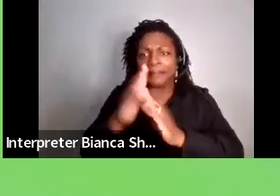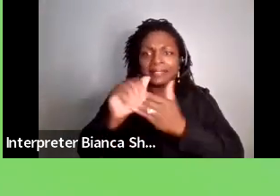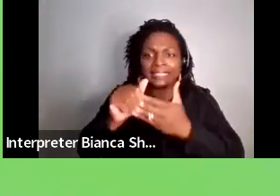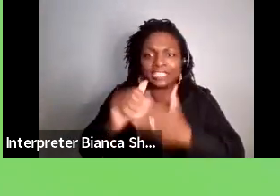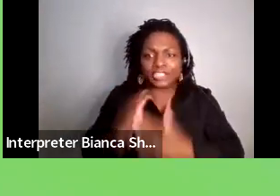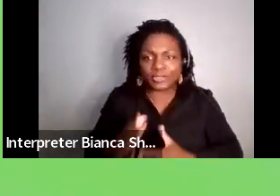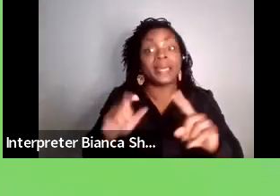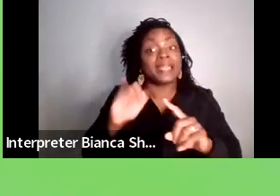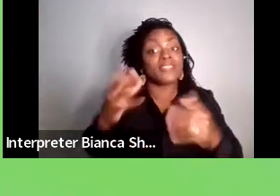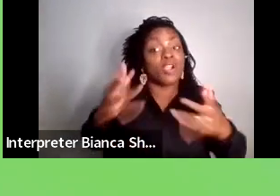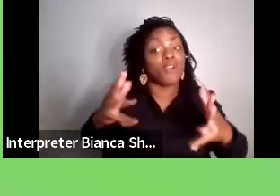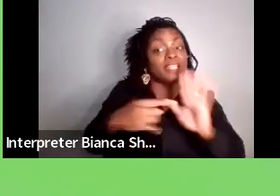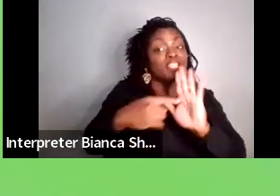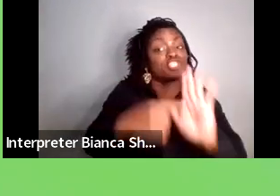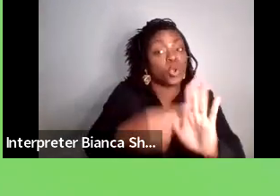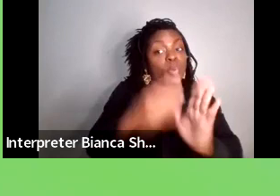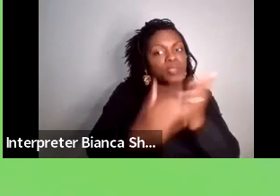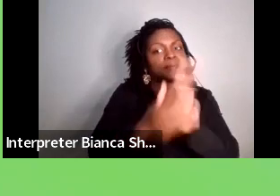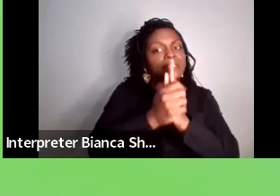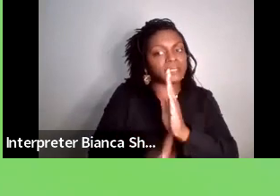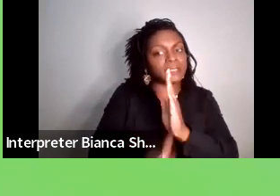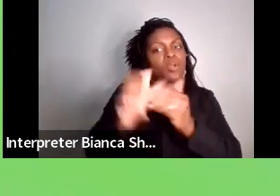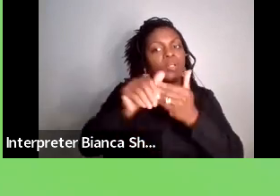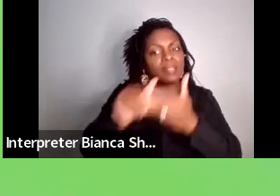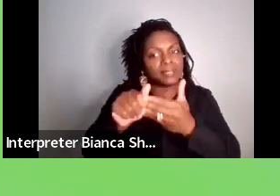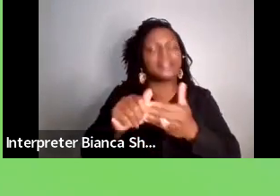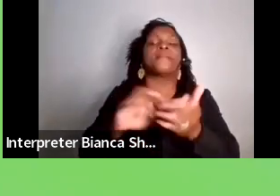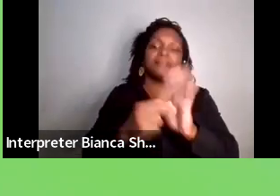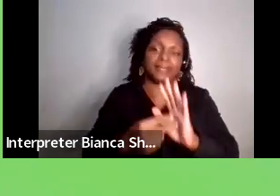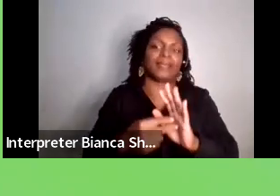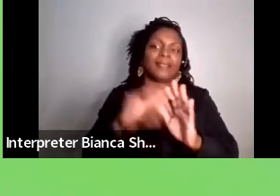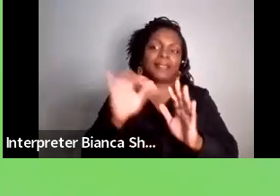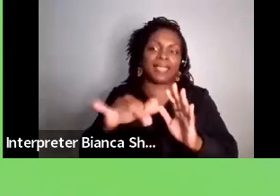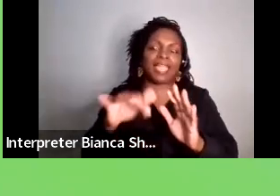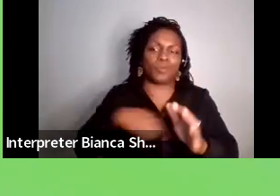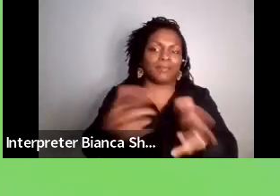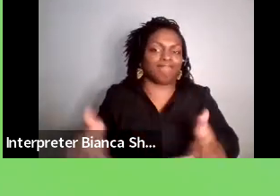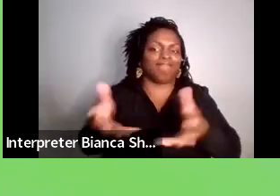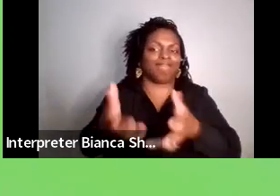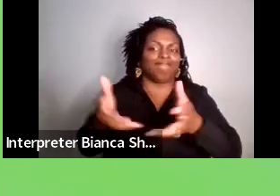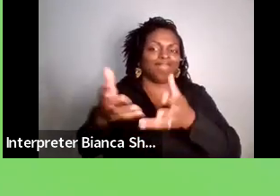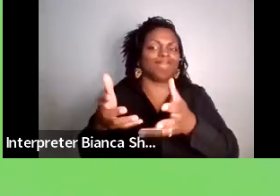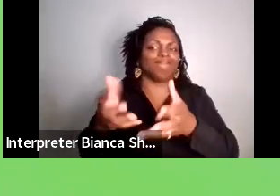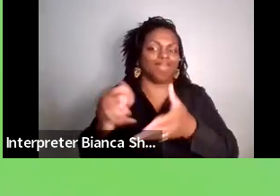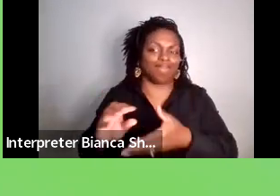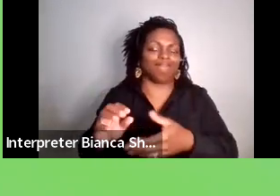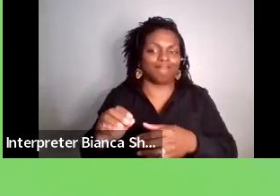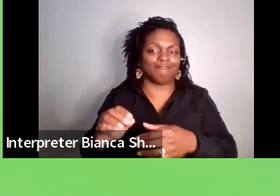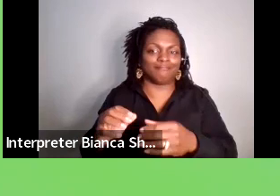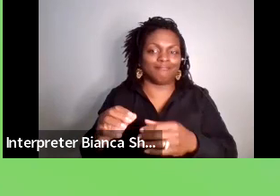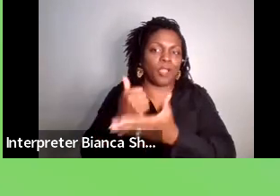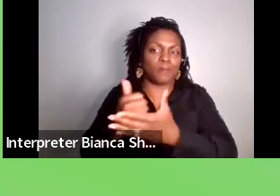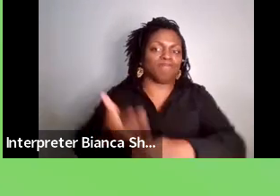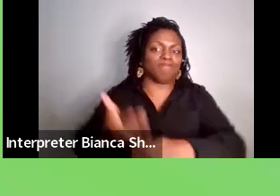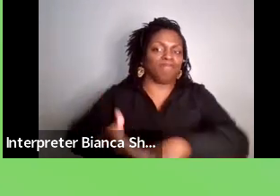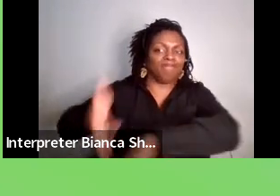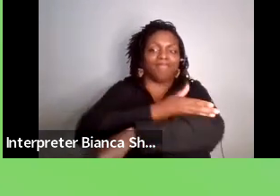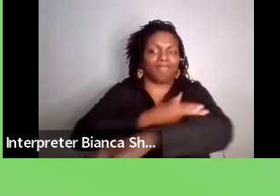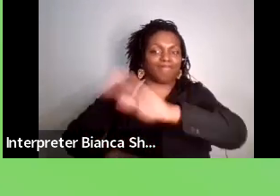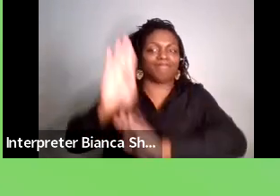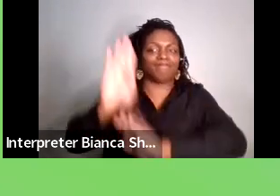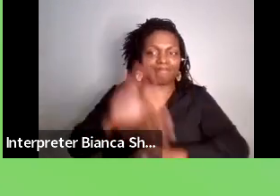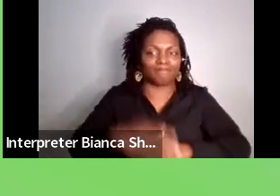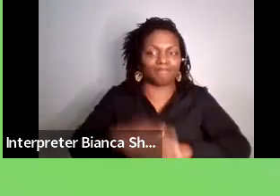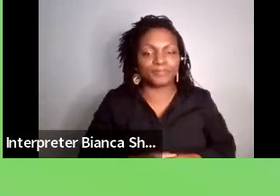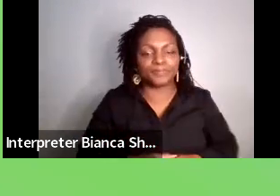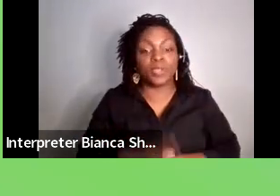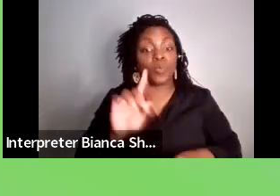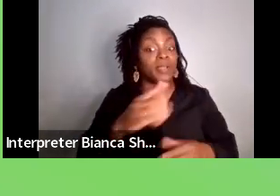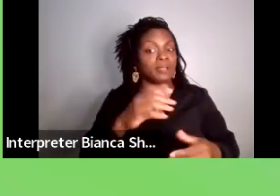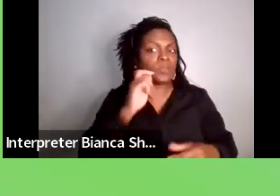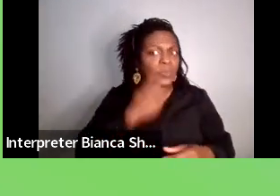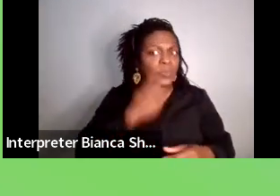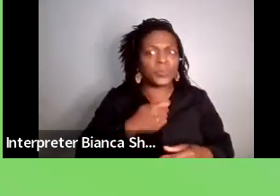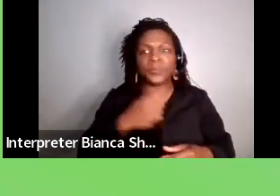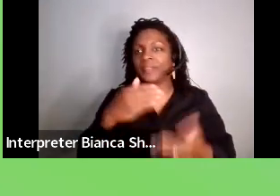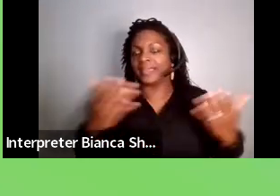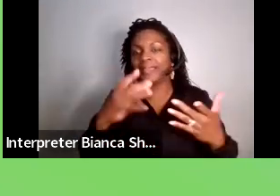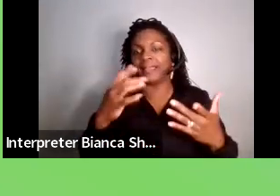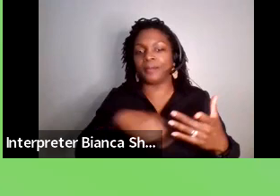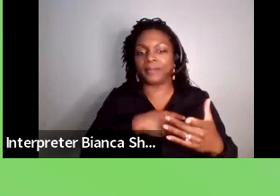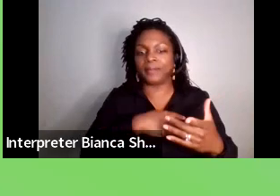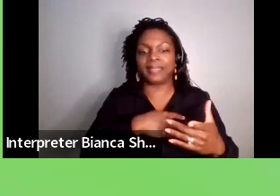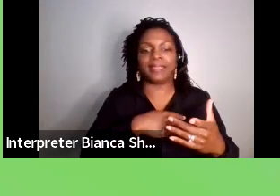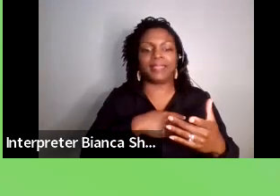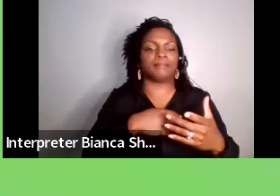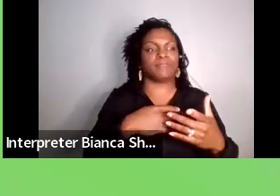choosing and they're chosen community But the really cool thing about one of the really cool things about the youth Leadership Forum is that there is a promotion of disability culture and community within the setting here and